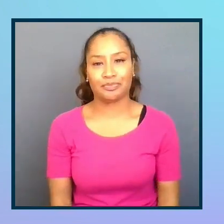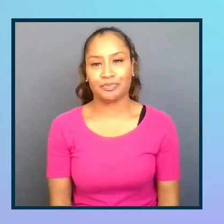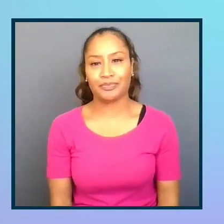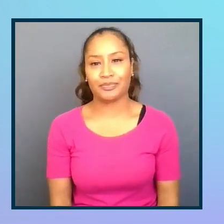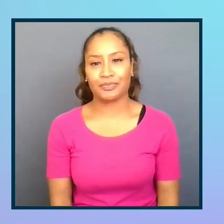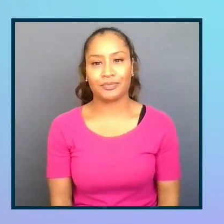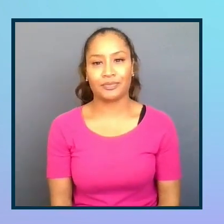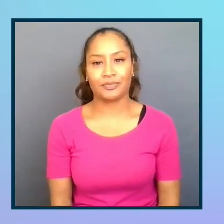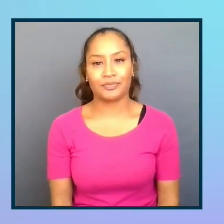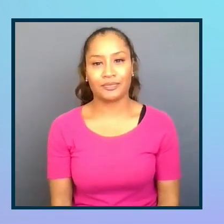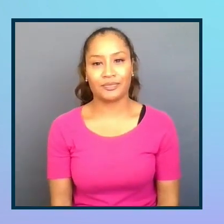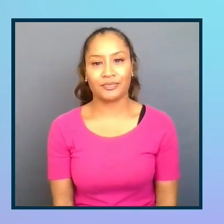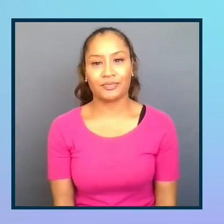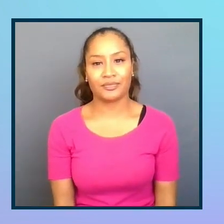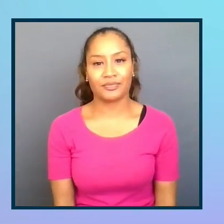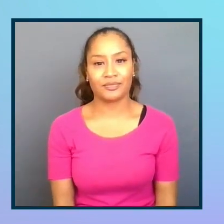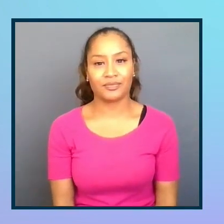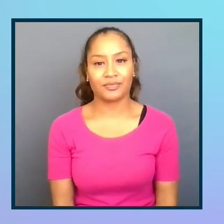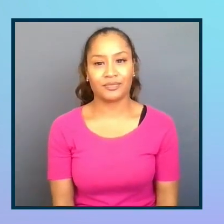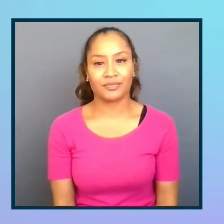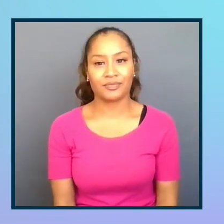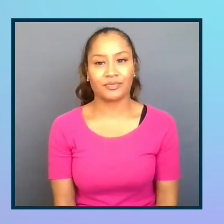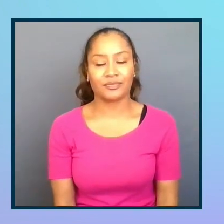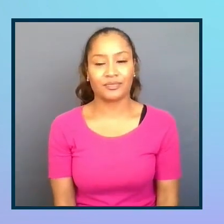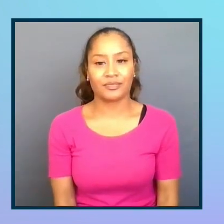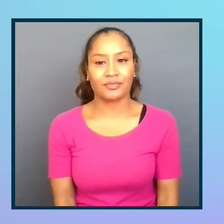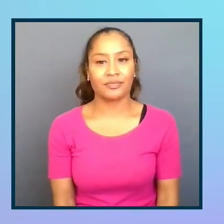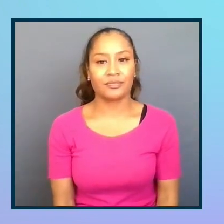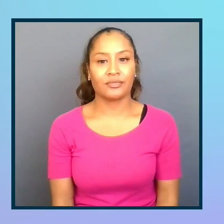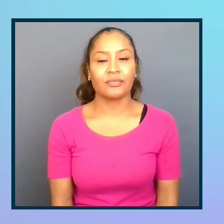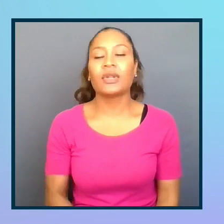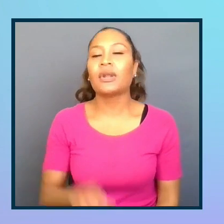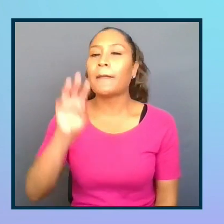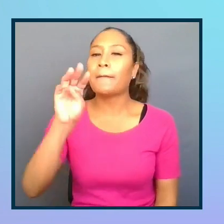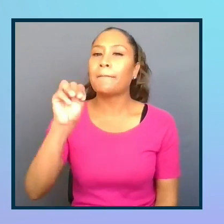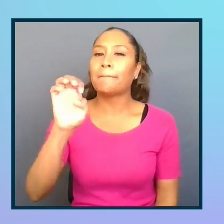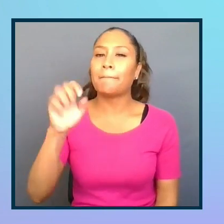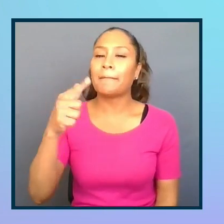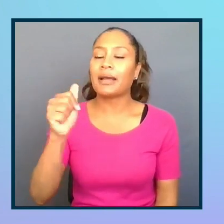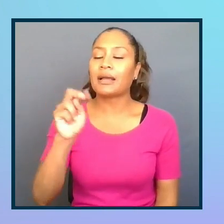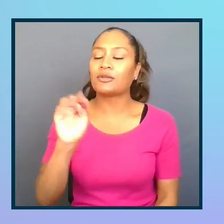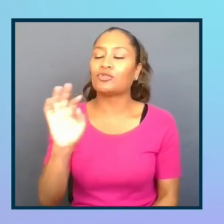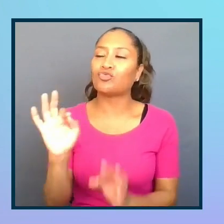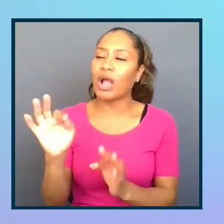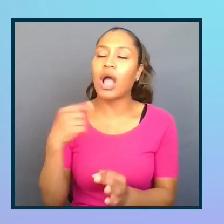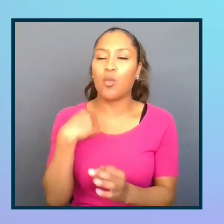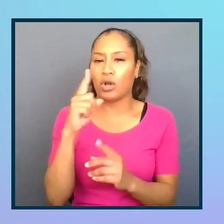Great, we had a question somewhat specific to some of the content that you were showing.